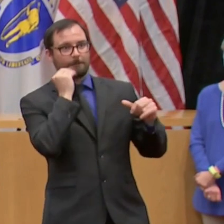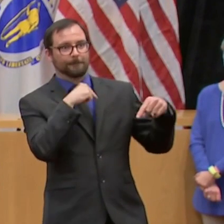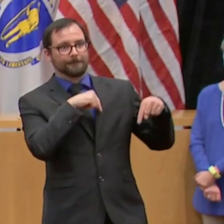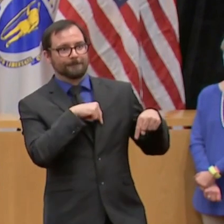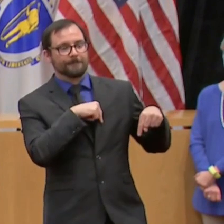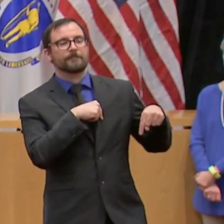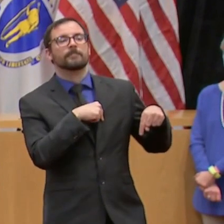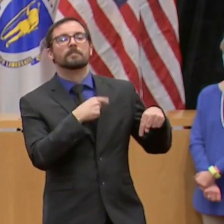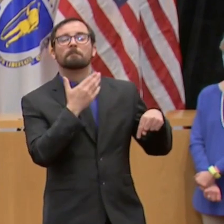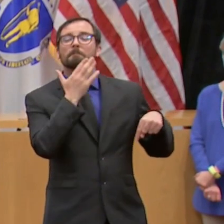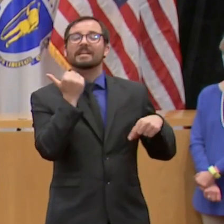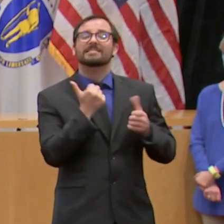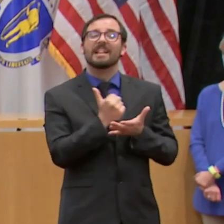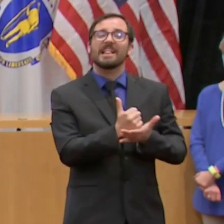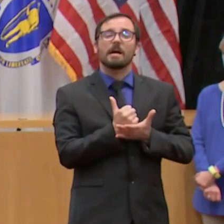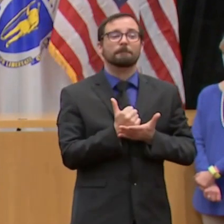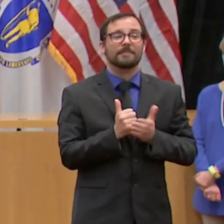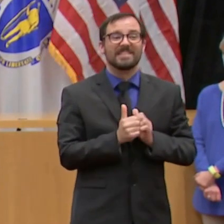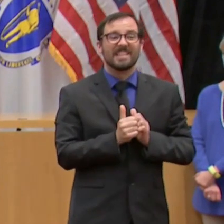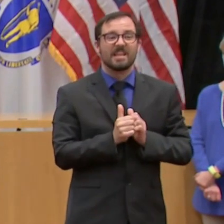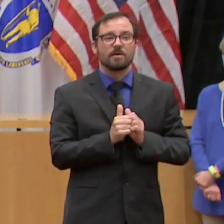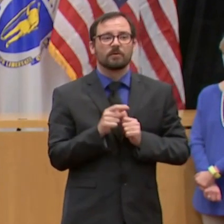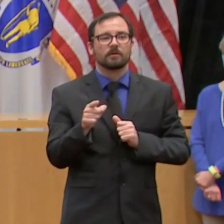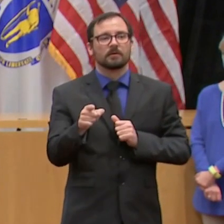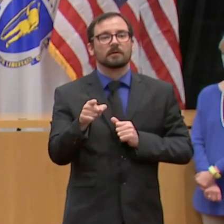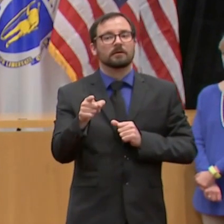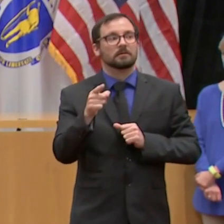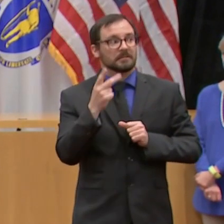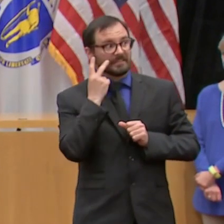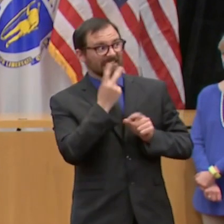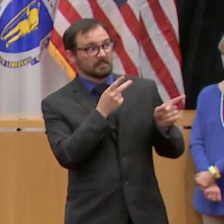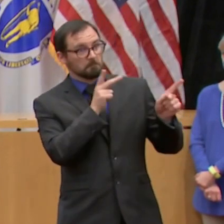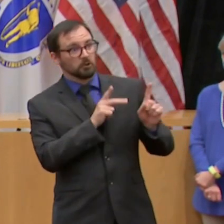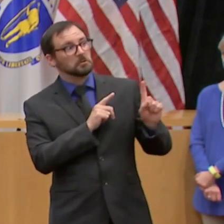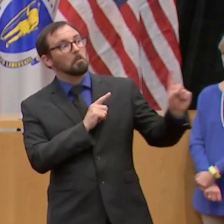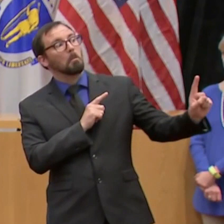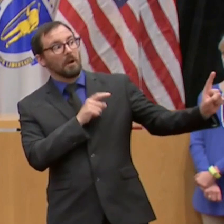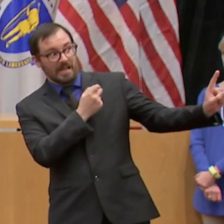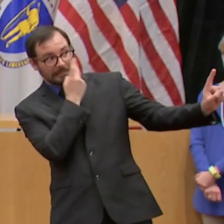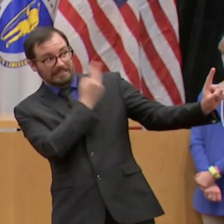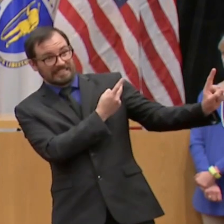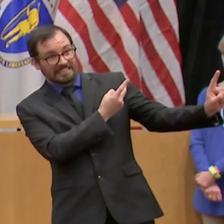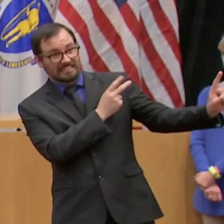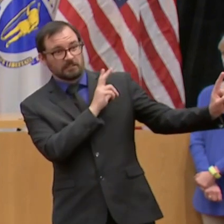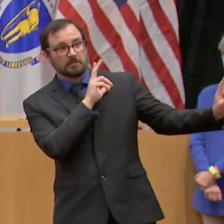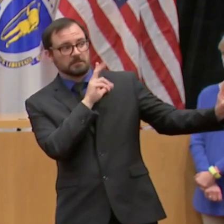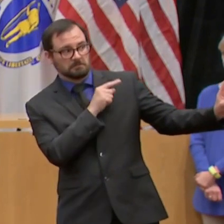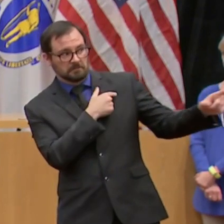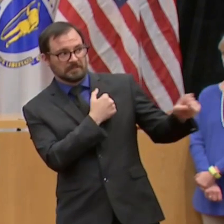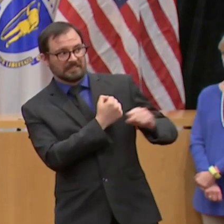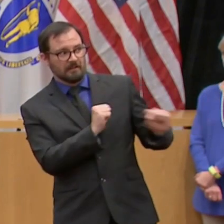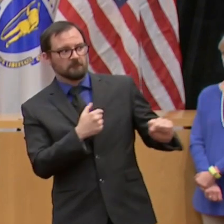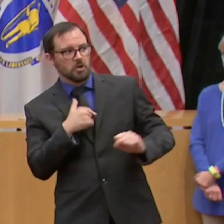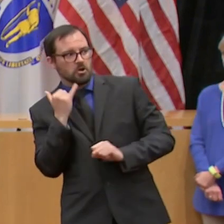WHO HAS ABUSED YOU, PLEASE CALL FOR HELP WHEN YOU CAN SEE THE PERSON BUT ARE FAR ENOUGH WAY